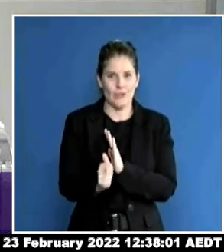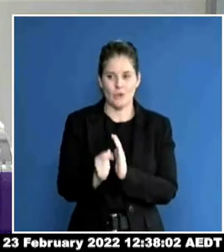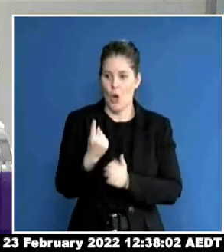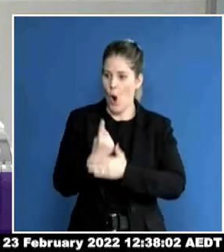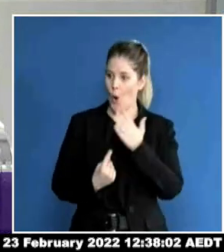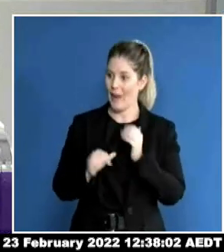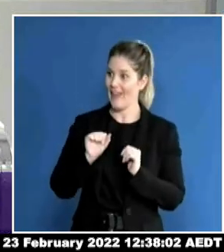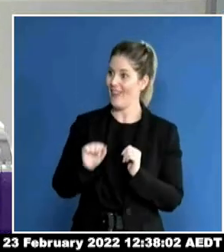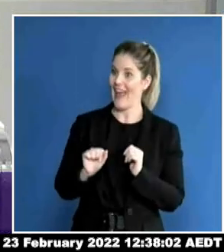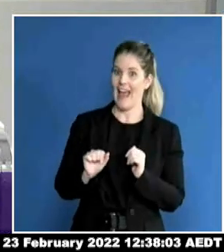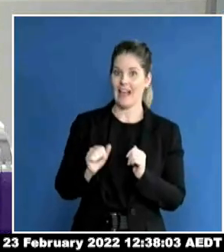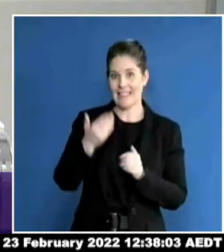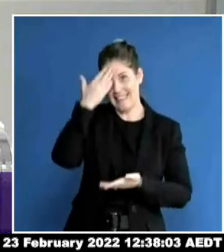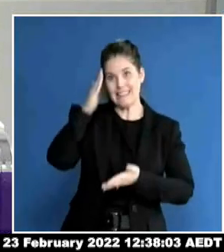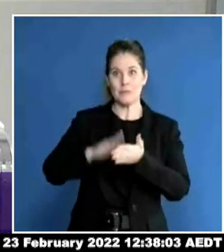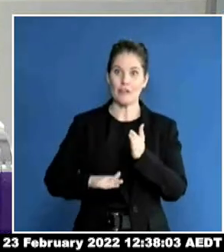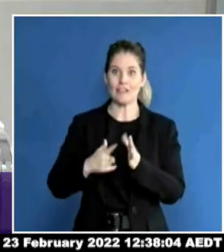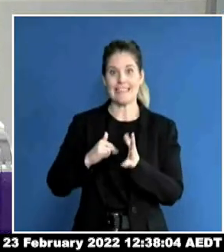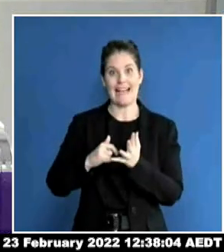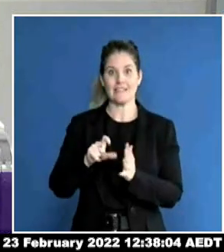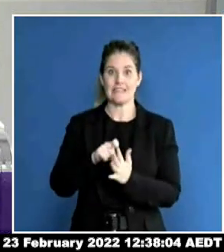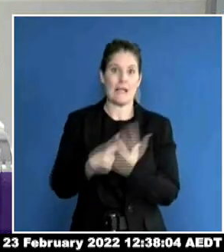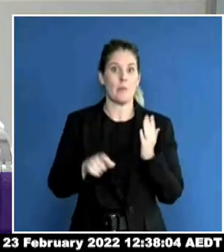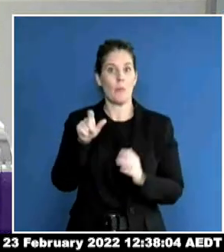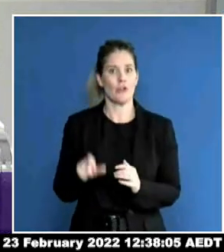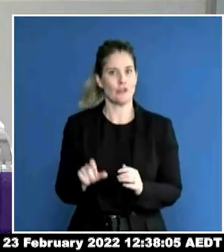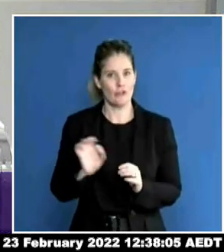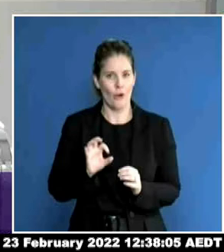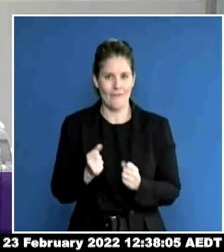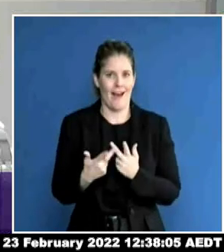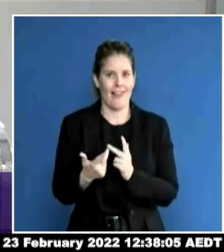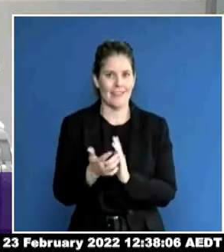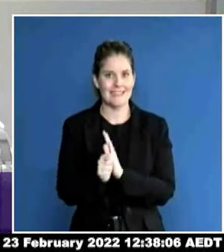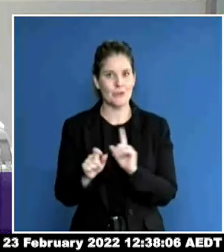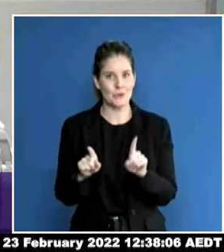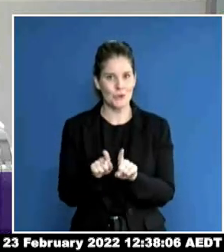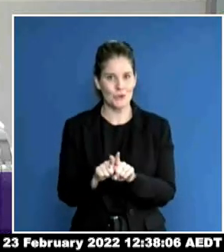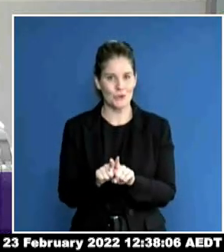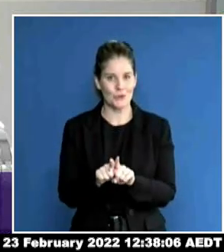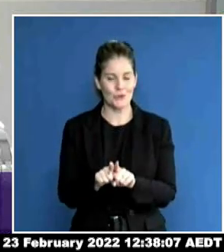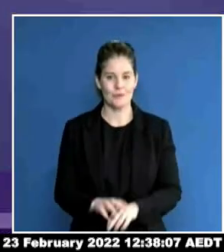What you're describing seems to me like a recruitment and career